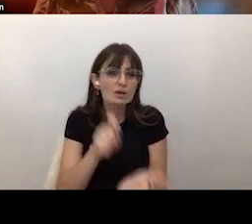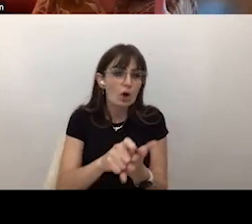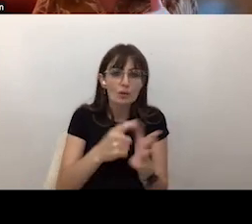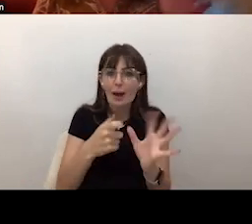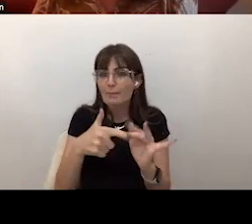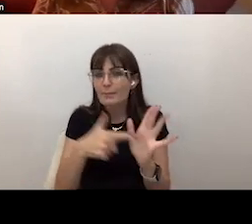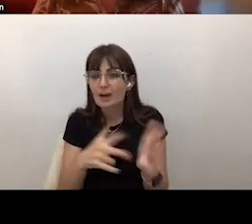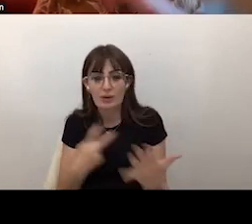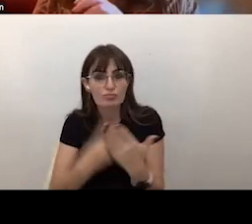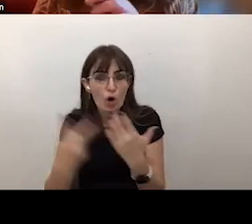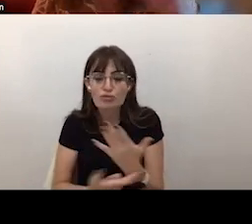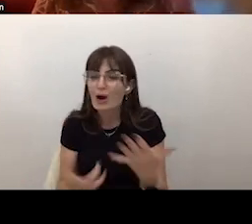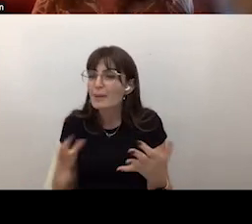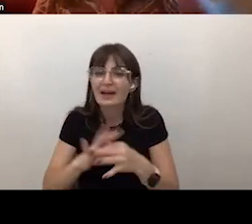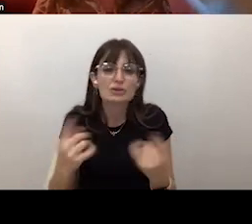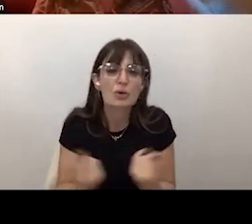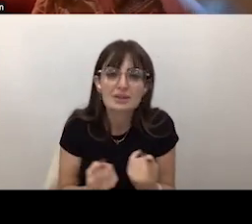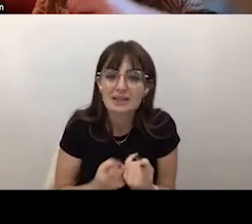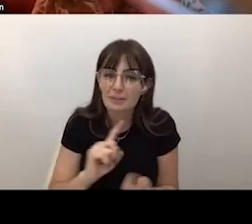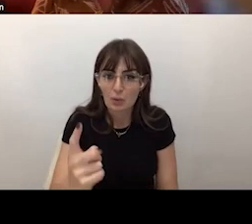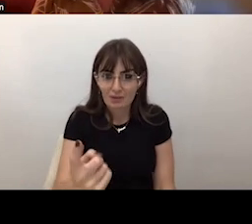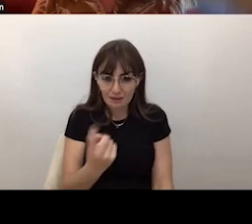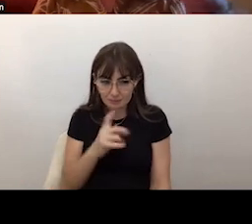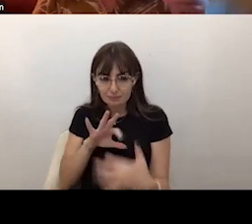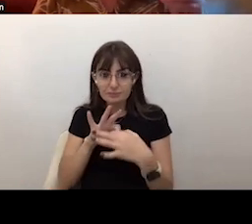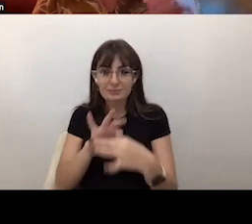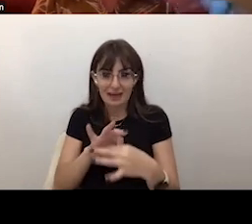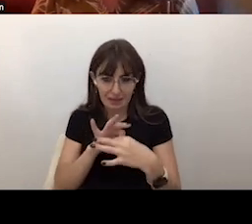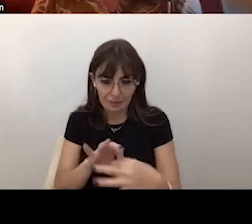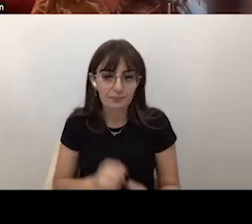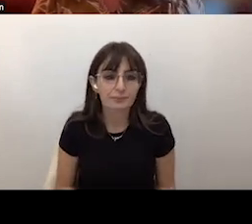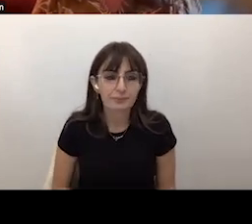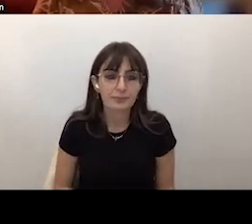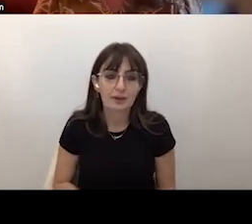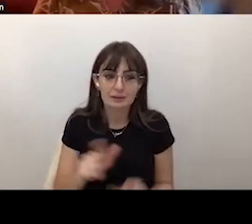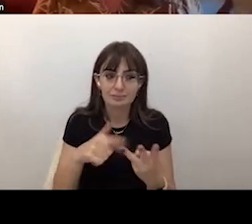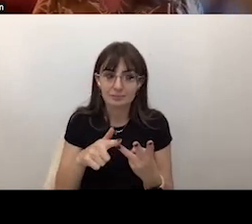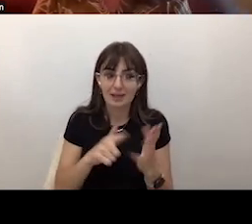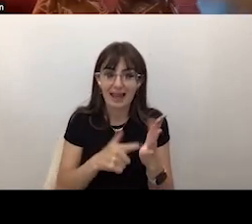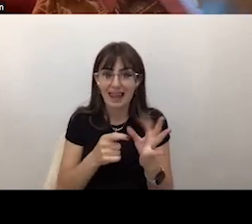connection. Whatever they come to, connected to the appeal. If I have lapsed donors,